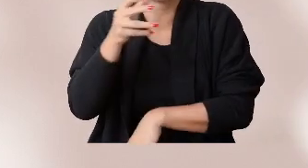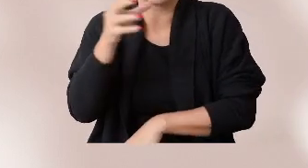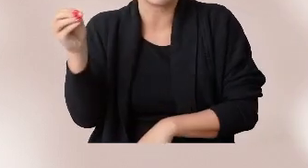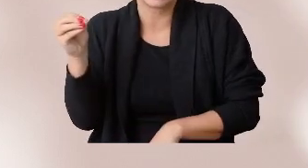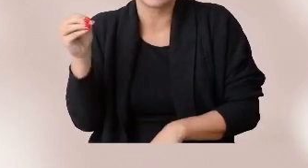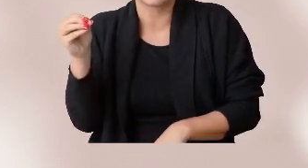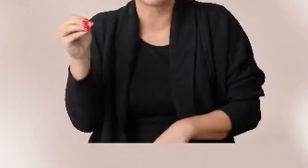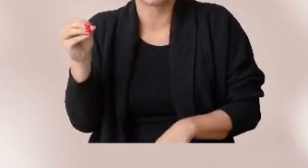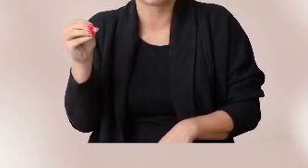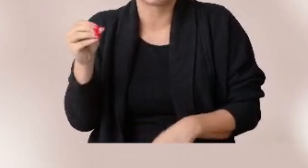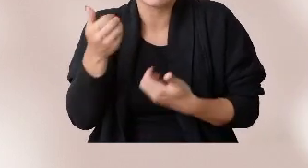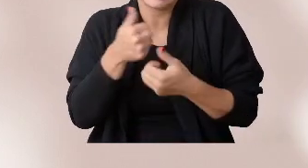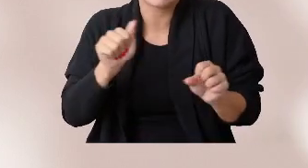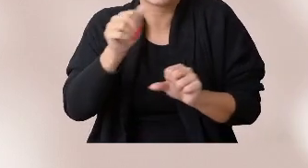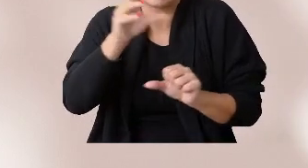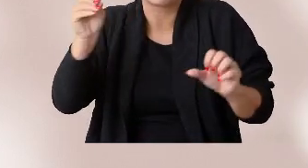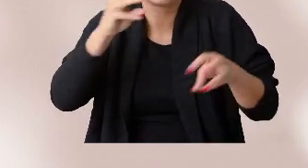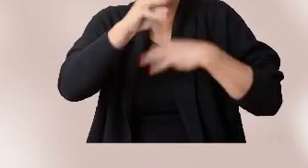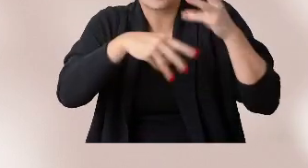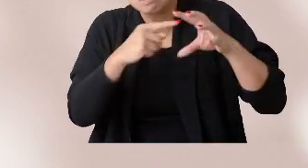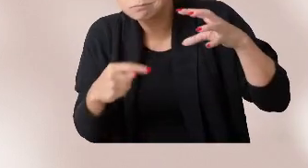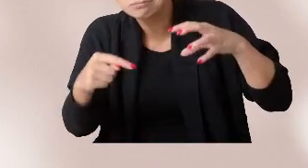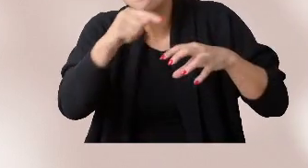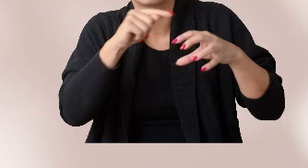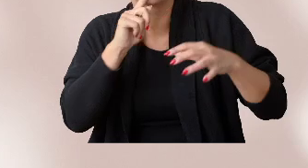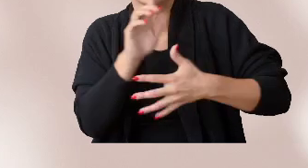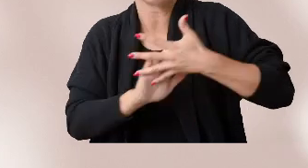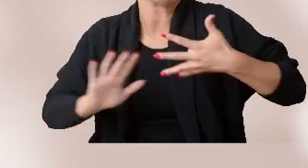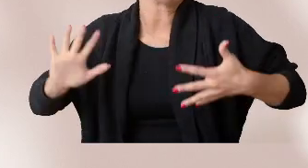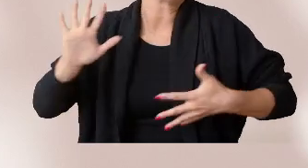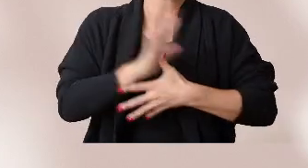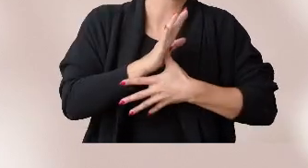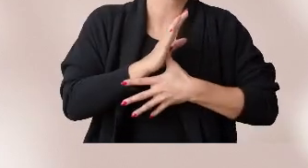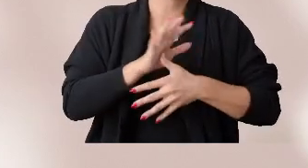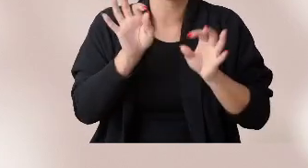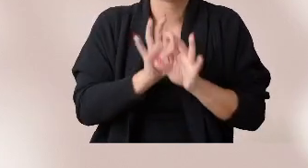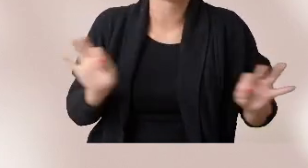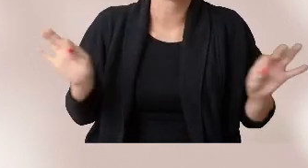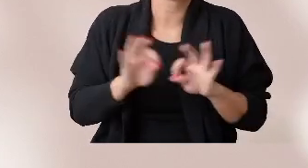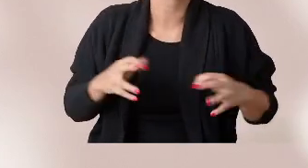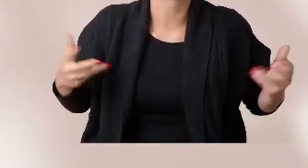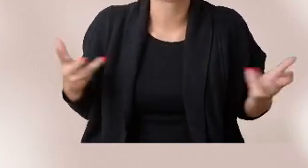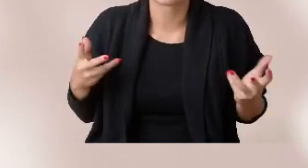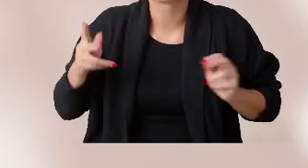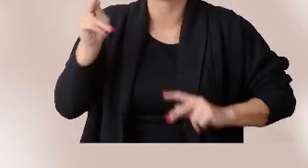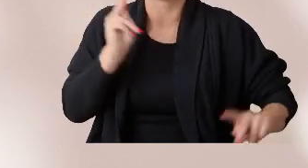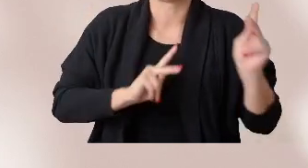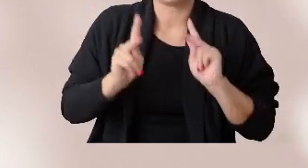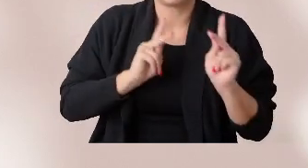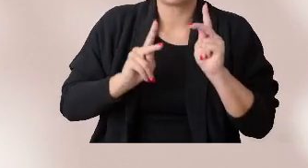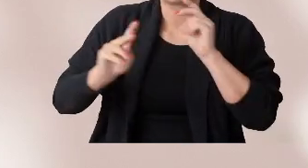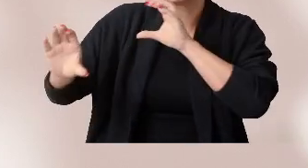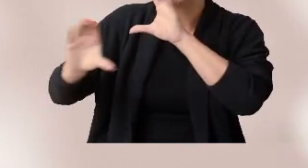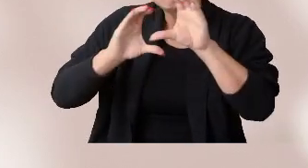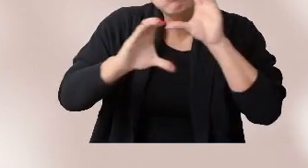the most important part is our people, and communicating with our people and our teams is very important.